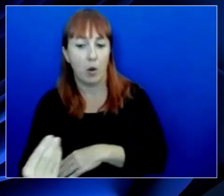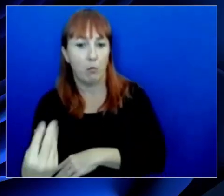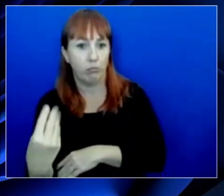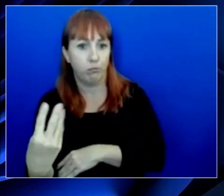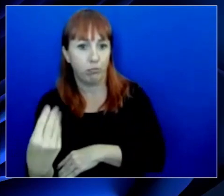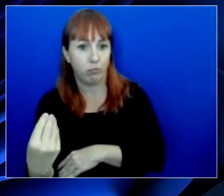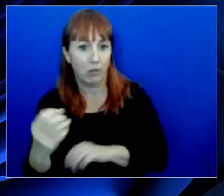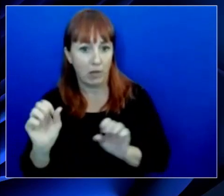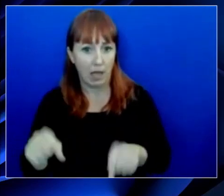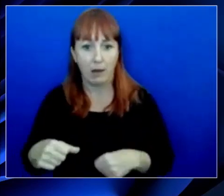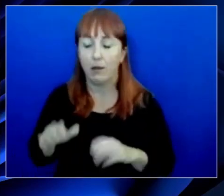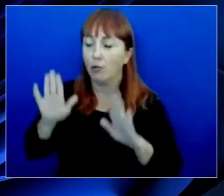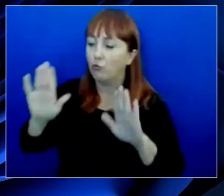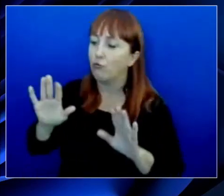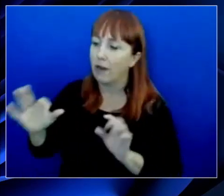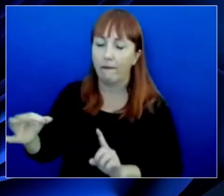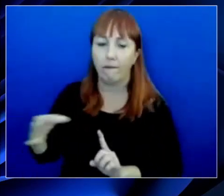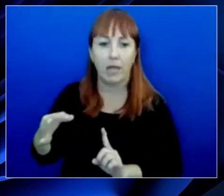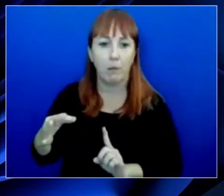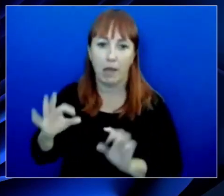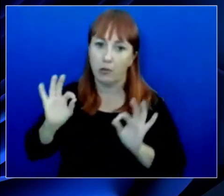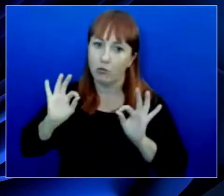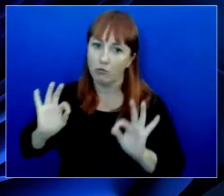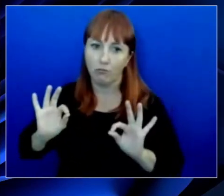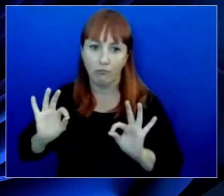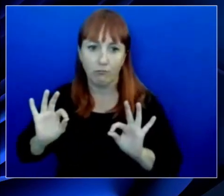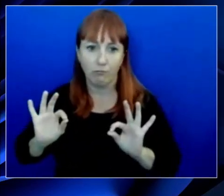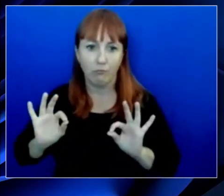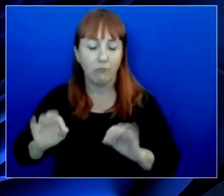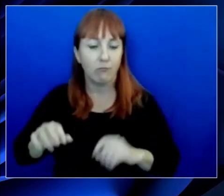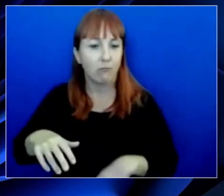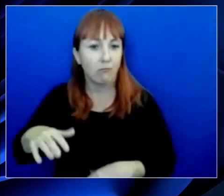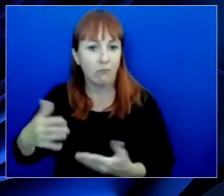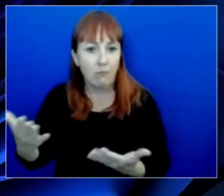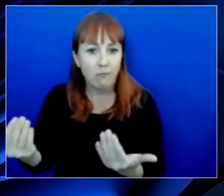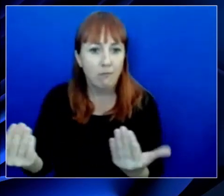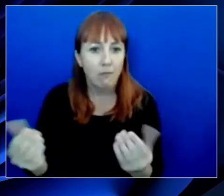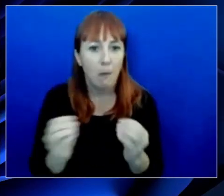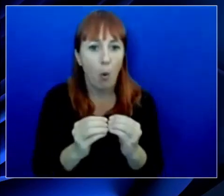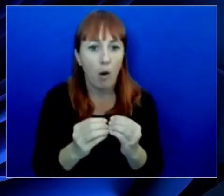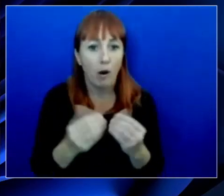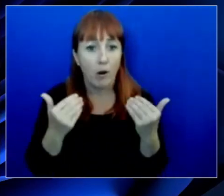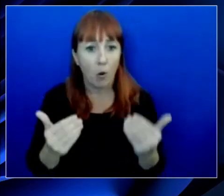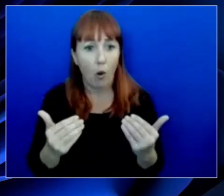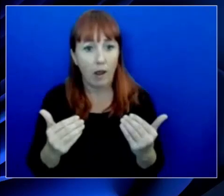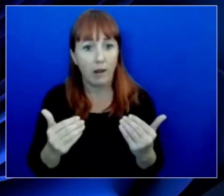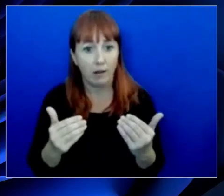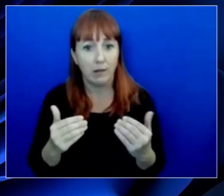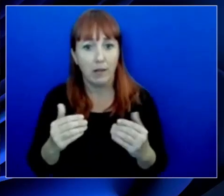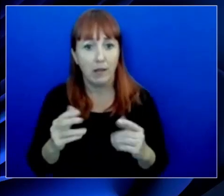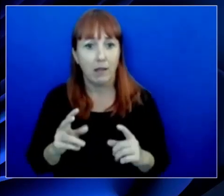Ah, this is great feedback and again we would love to hear more about this. If you want to file the feedback item,